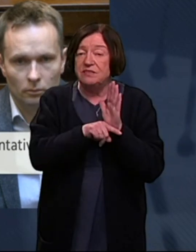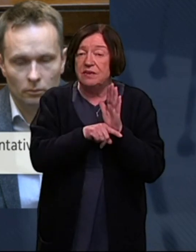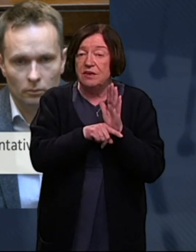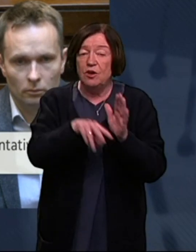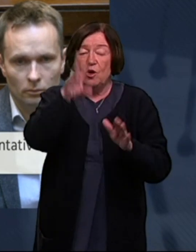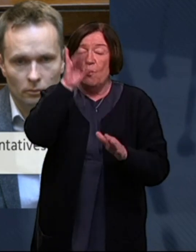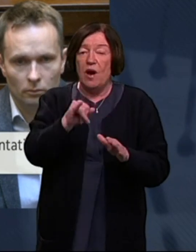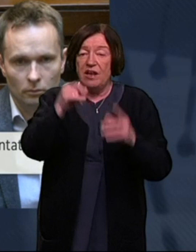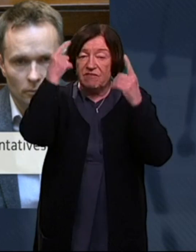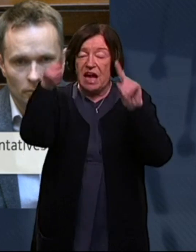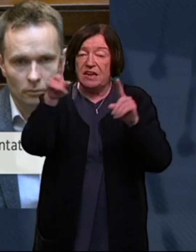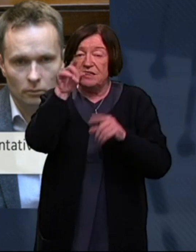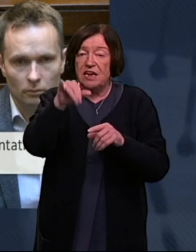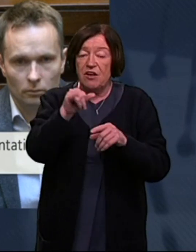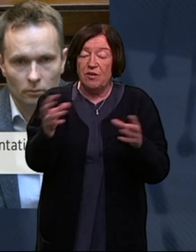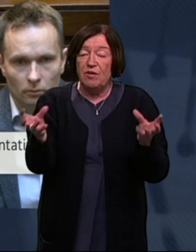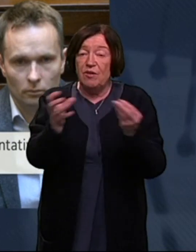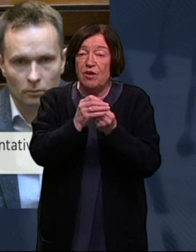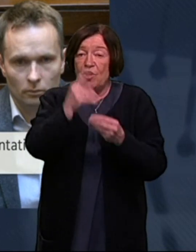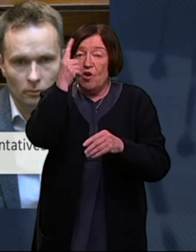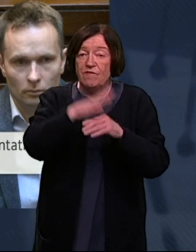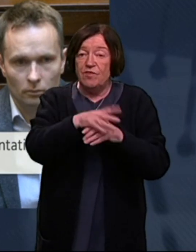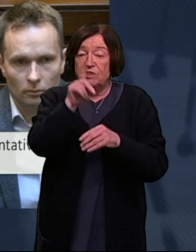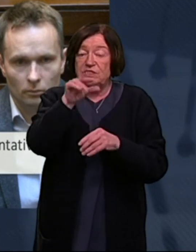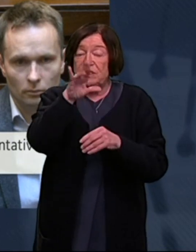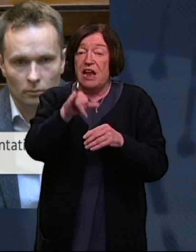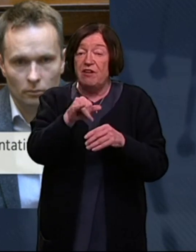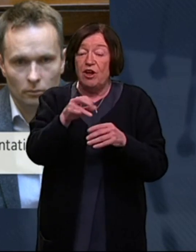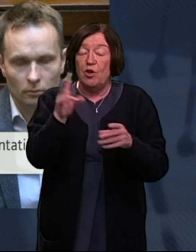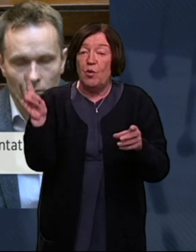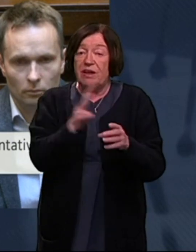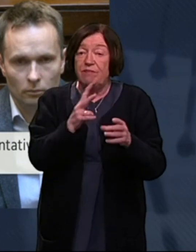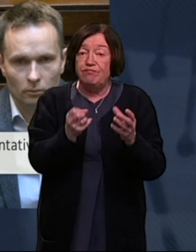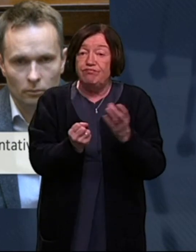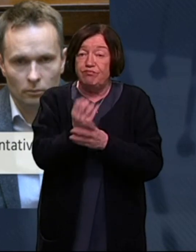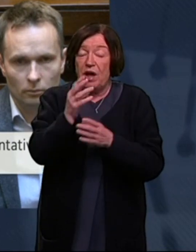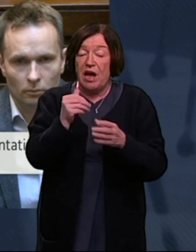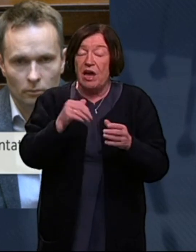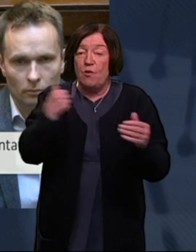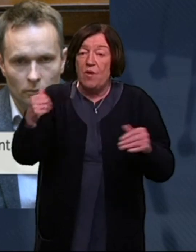Why have cattle and diary been bred solely for dairy efficiency and away from dual breeding?